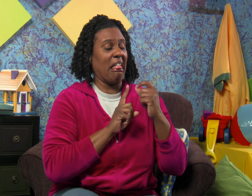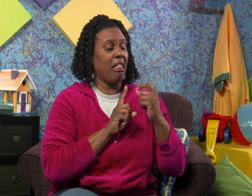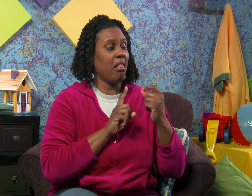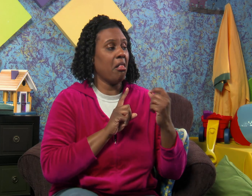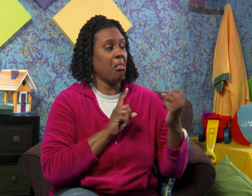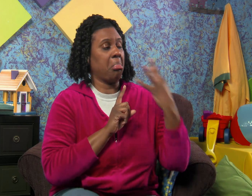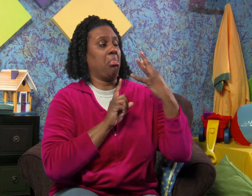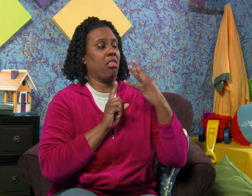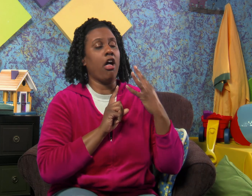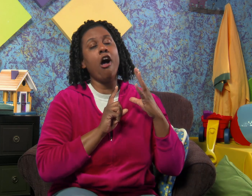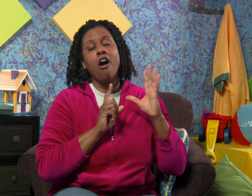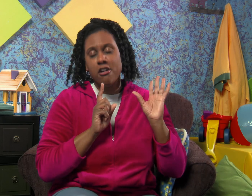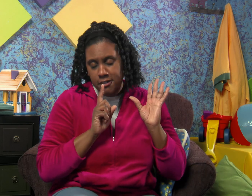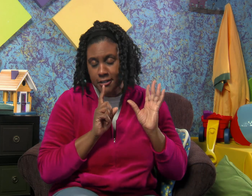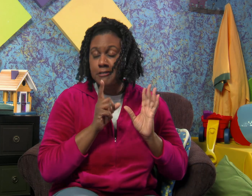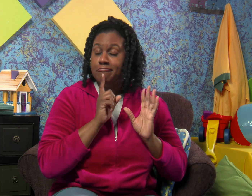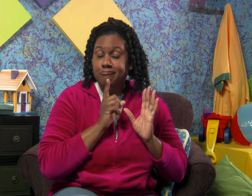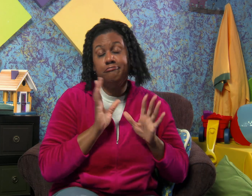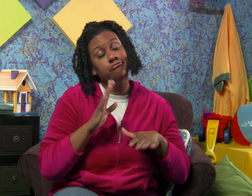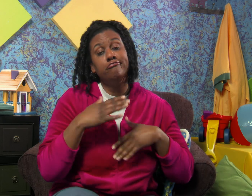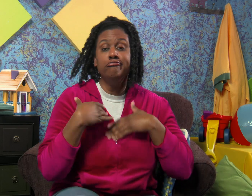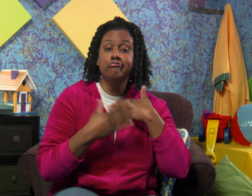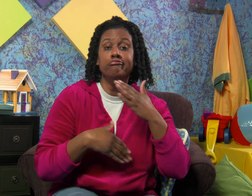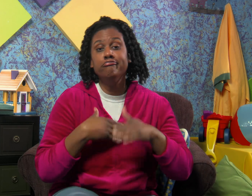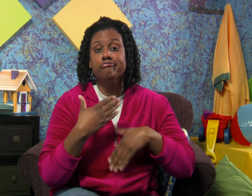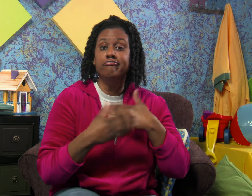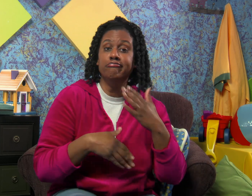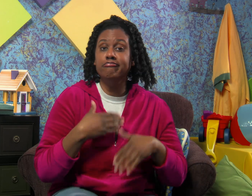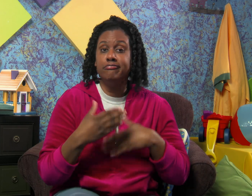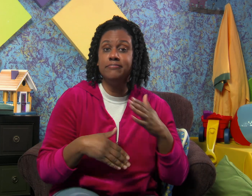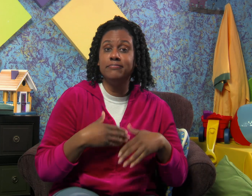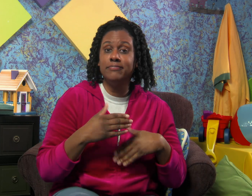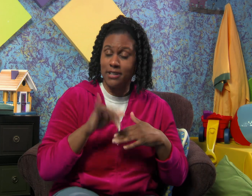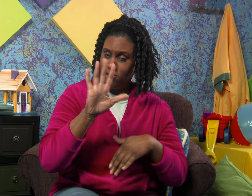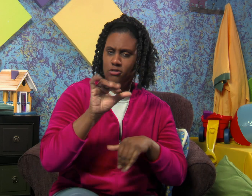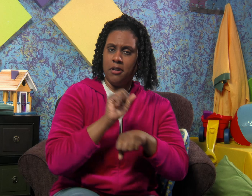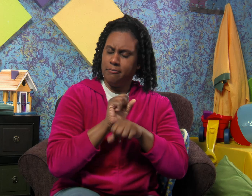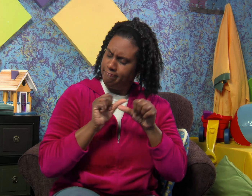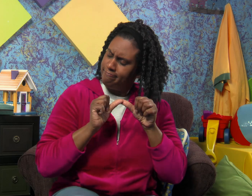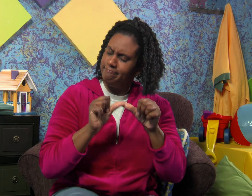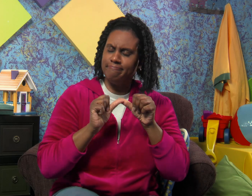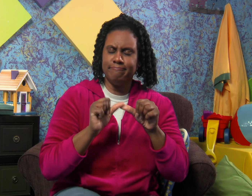IT'S IMPORTANT WHEN PEOPLE PICK ON YOU AND SAY STUFF, YOU JUST BE QUIET AND GO ON BEING POSITIVE.